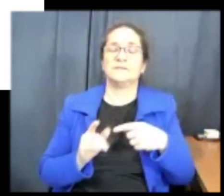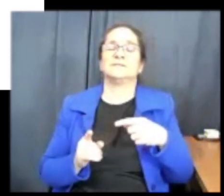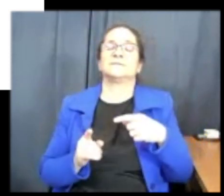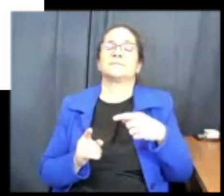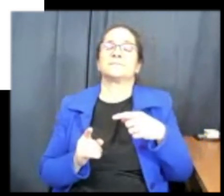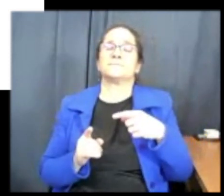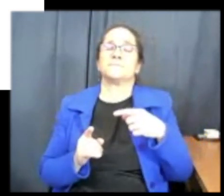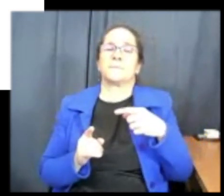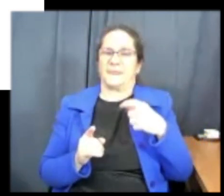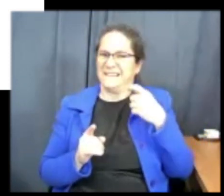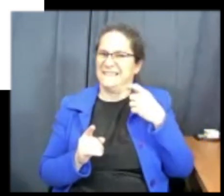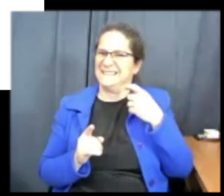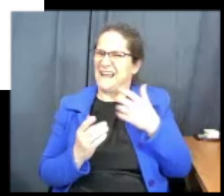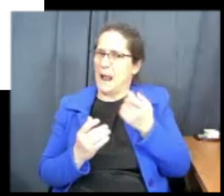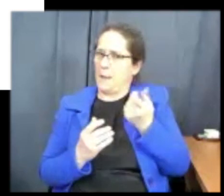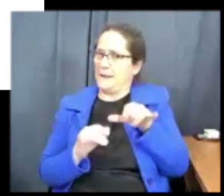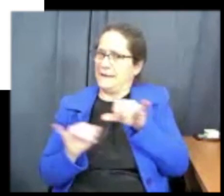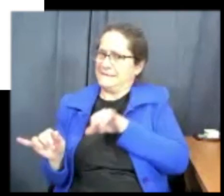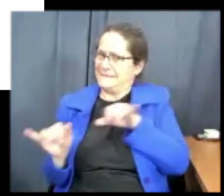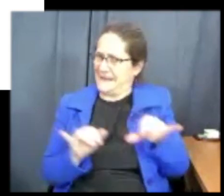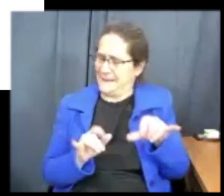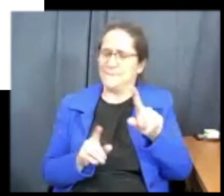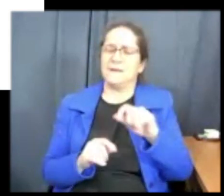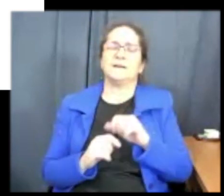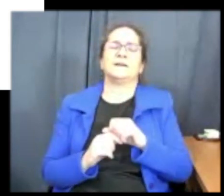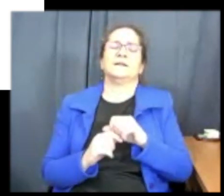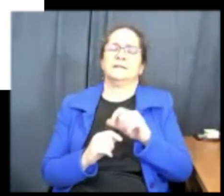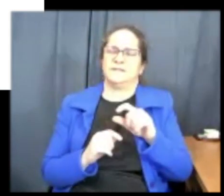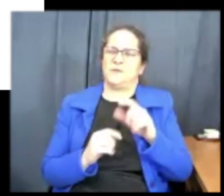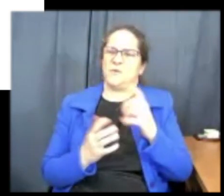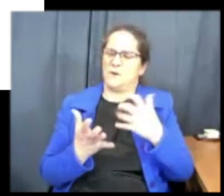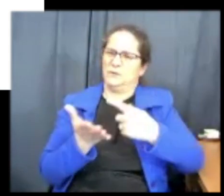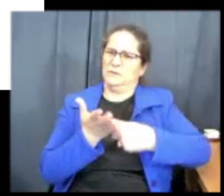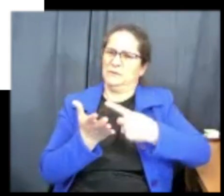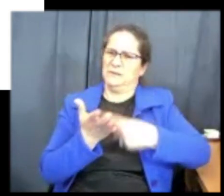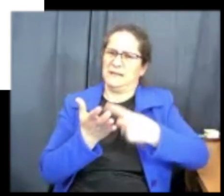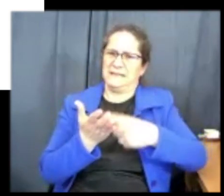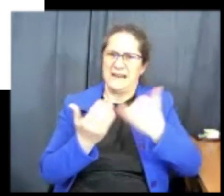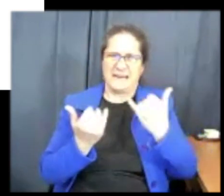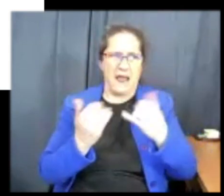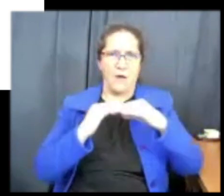Could you talk a little bit about the this, this trend where we have this kind of flatline effect